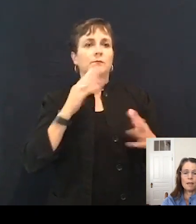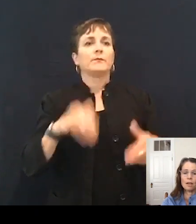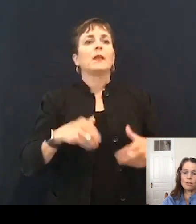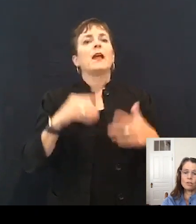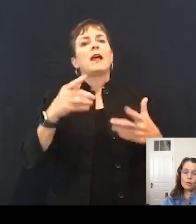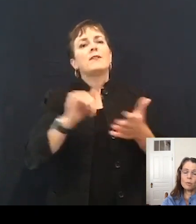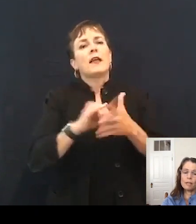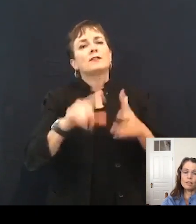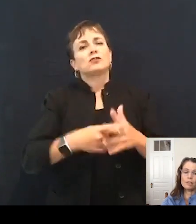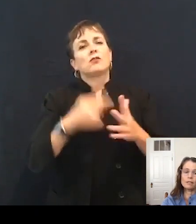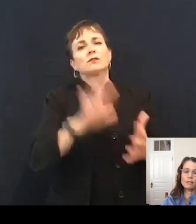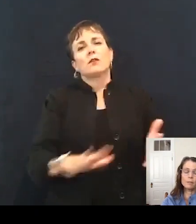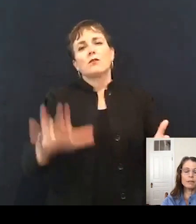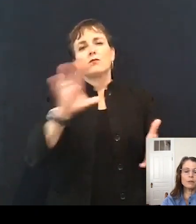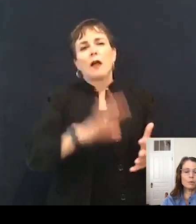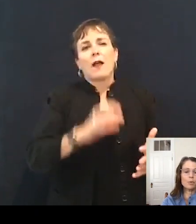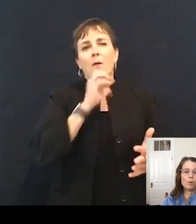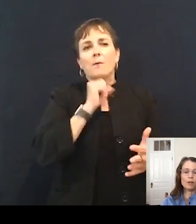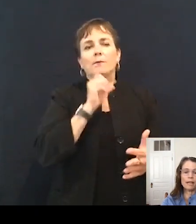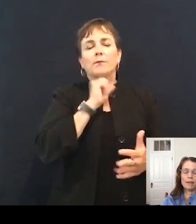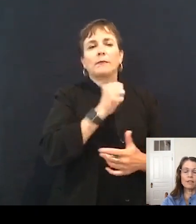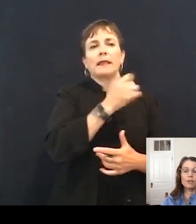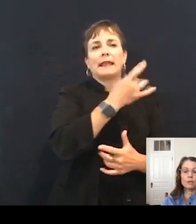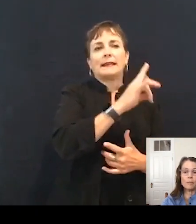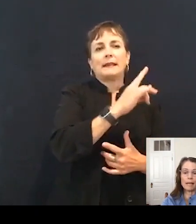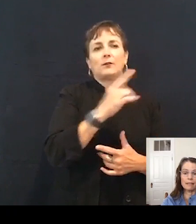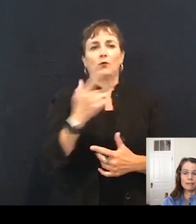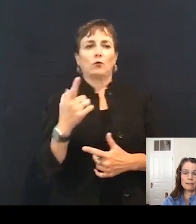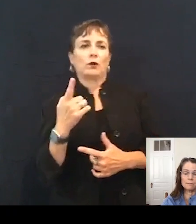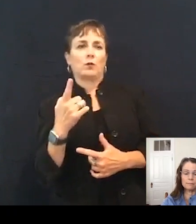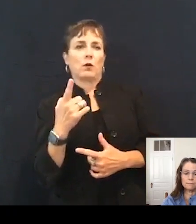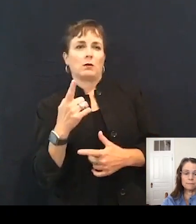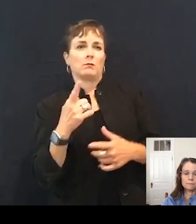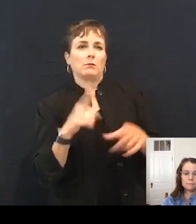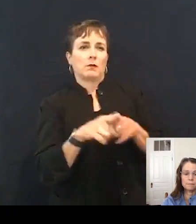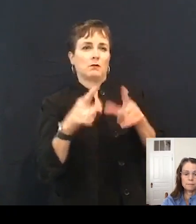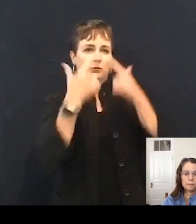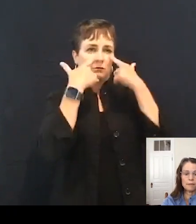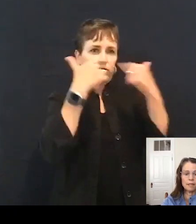USH2 patients, typically report having good balance.